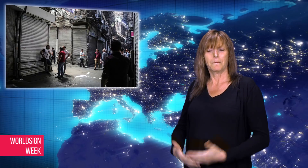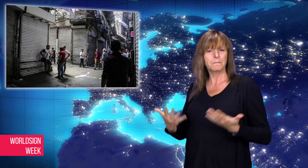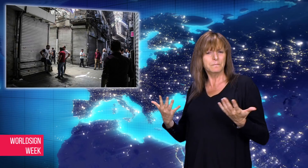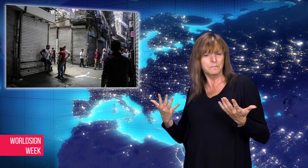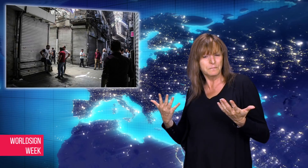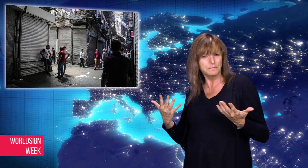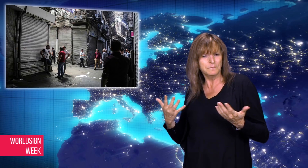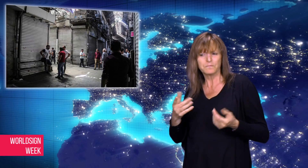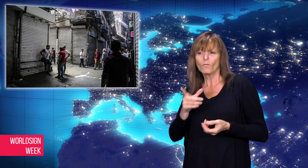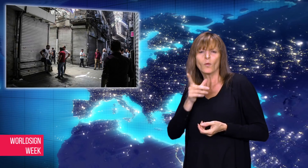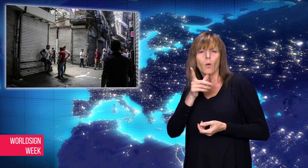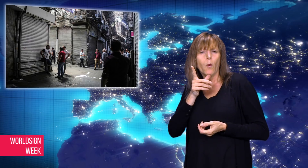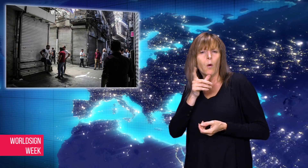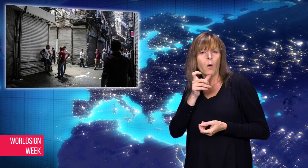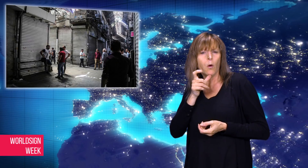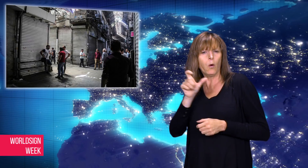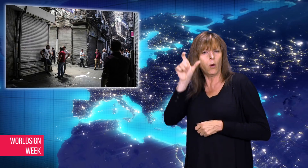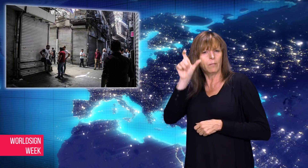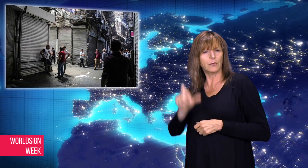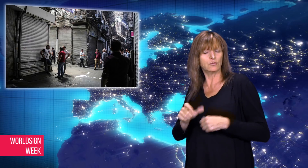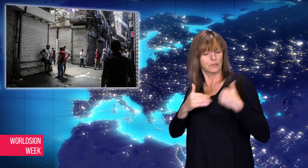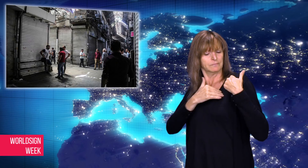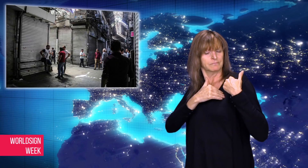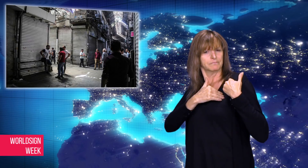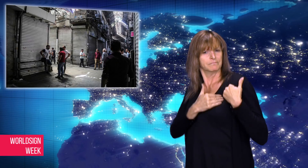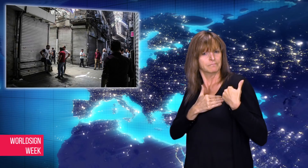believe that citizens who oppose